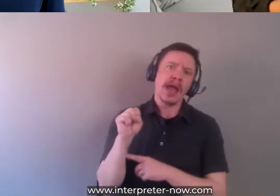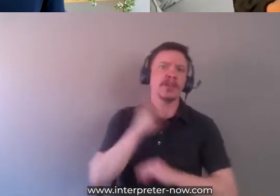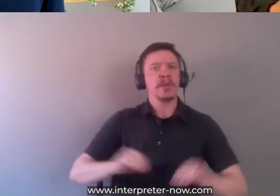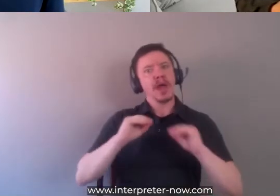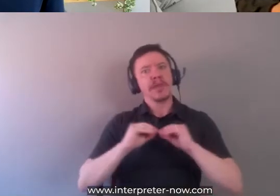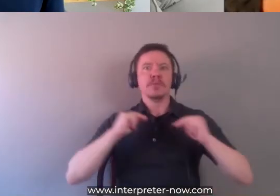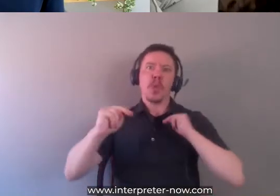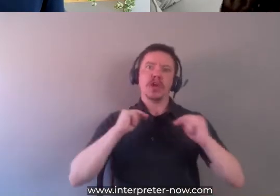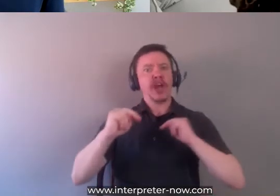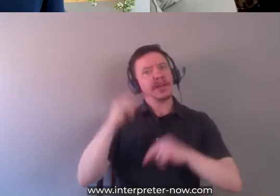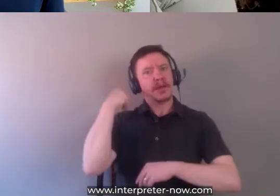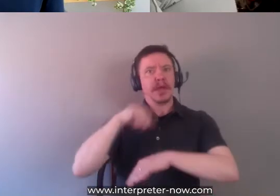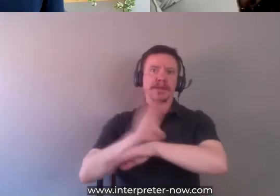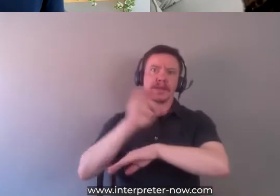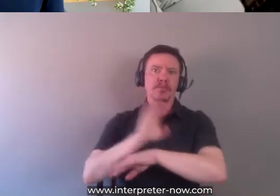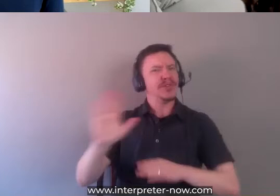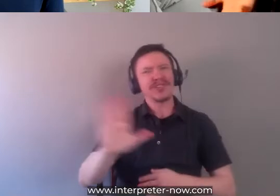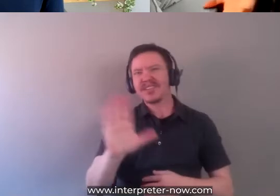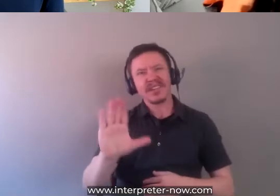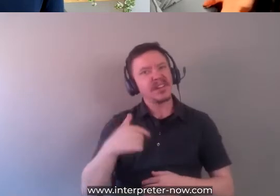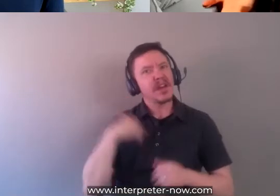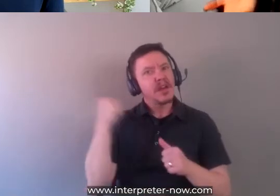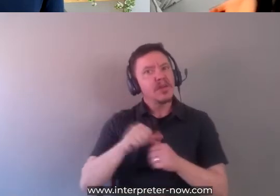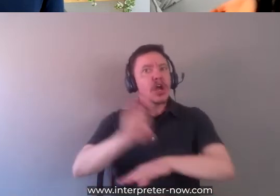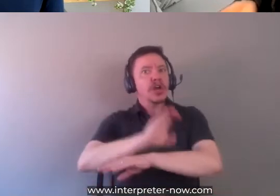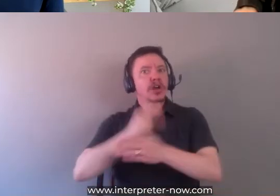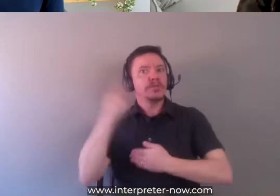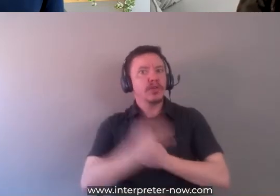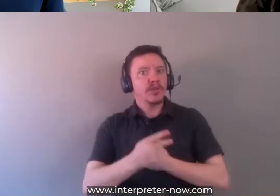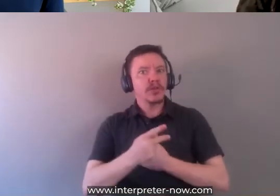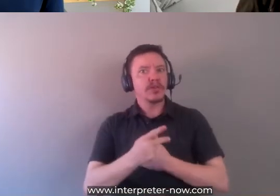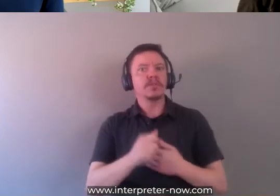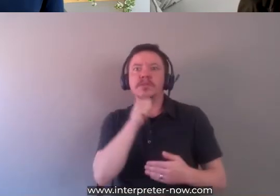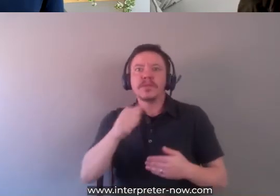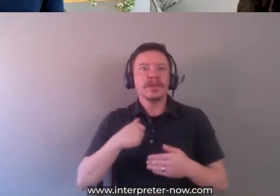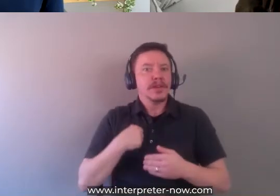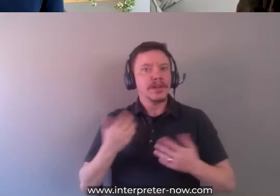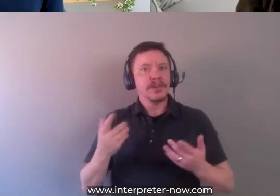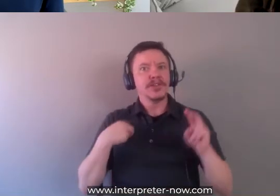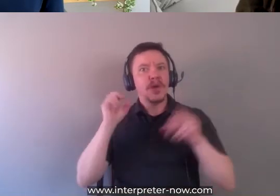it's computerized. Remember, computer programmes don't exist in isolation, they exist in social